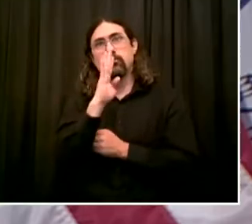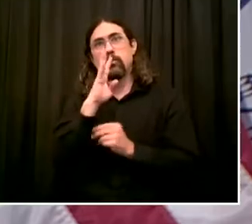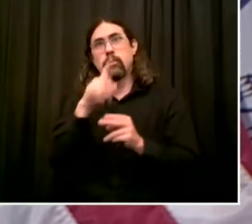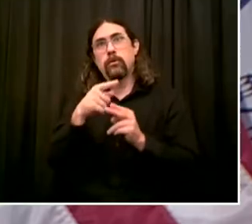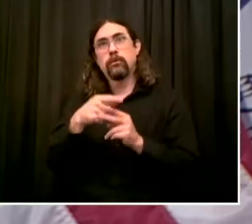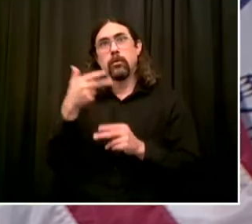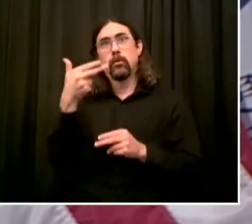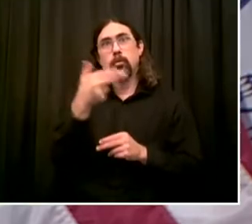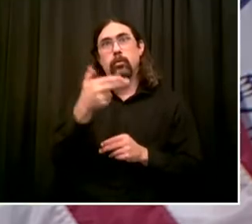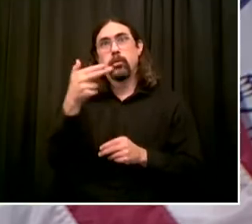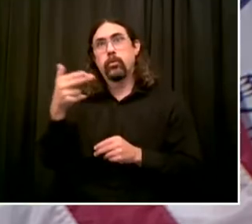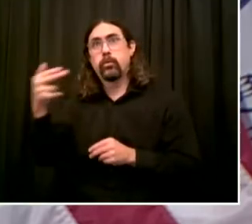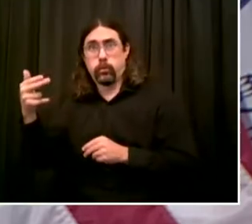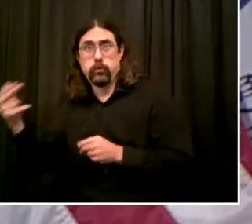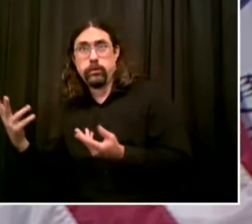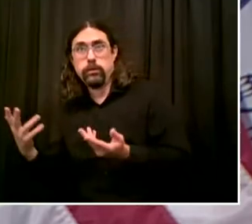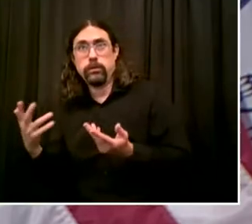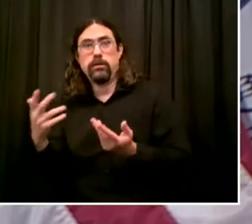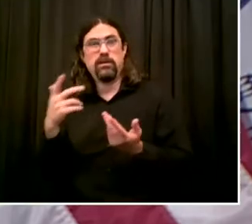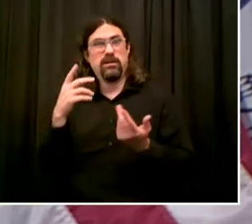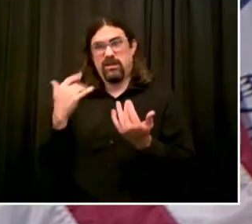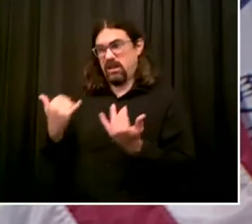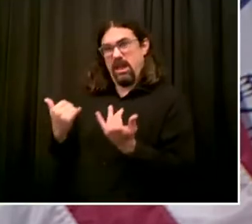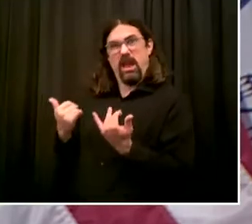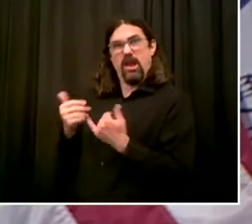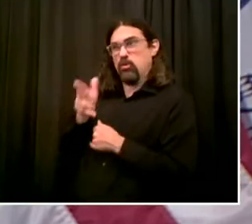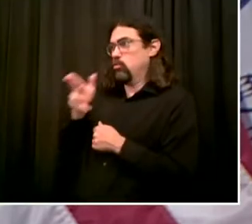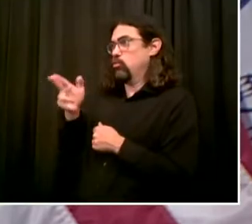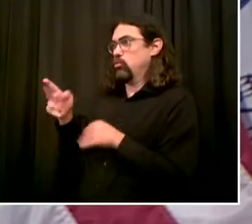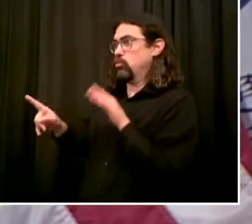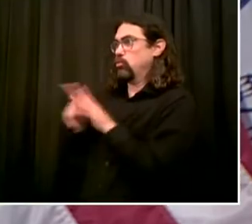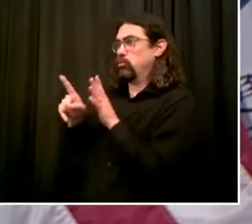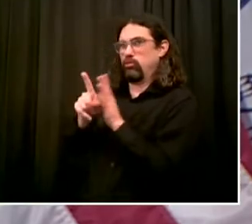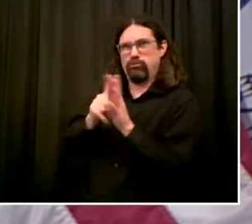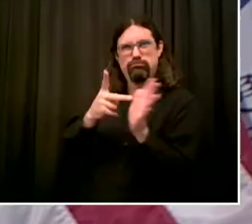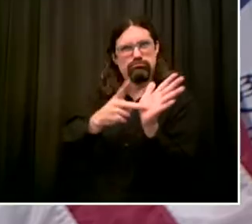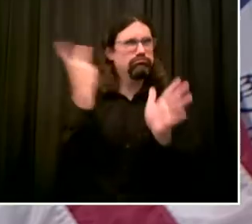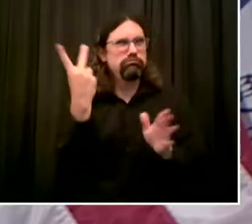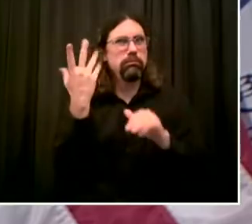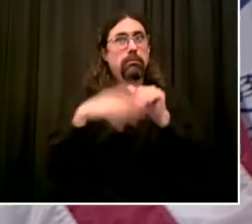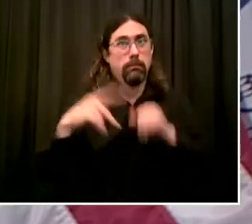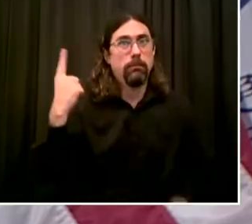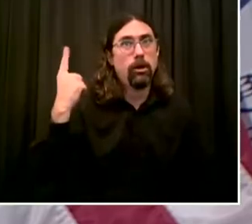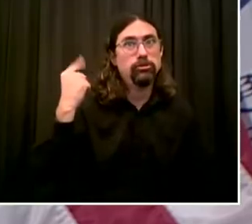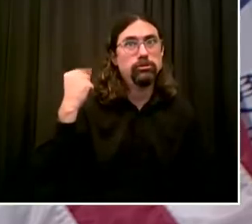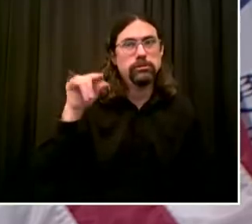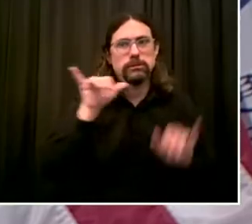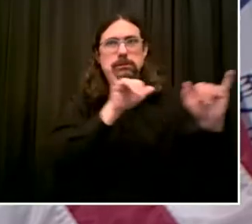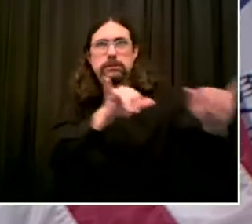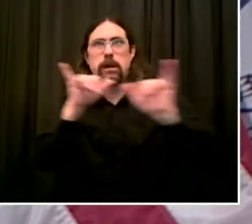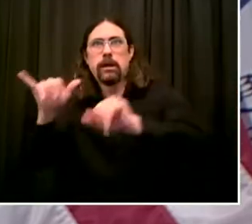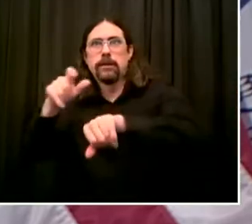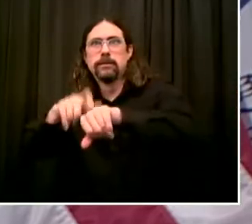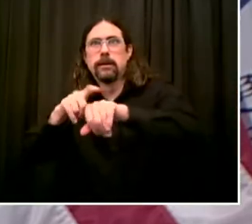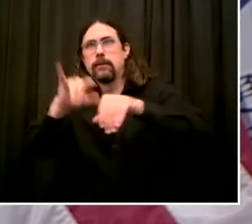MORNING, SHOOTINGS IN THE CITY ARE NEARLY DOUBLE COMPARED TO